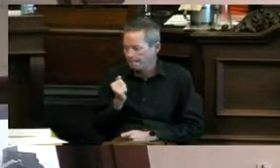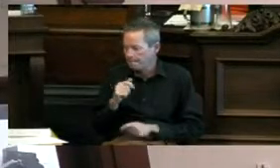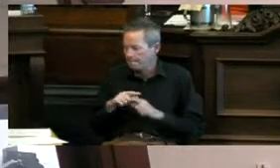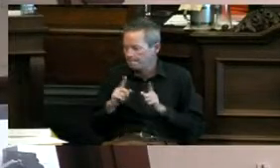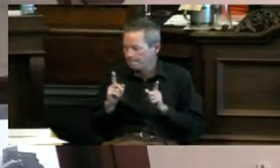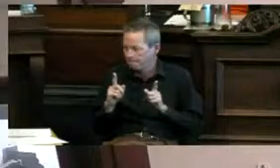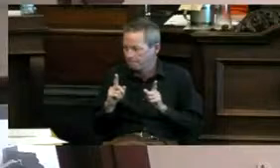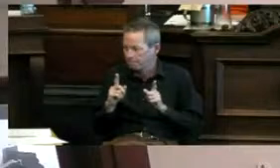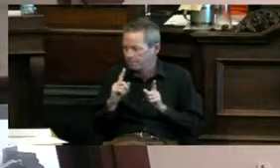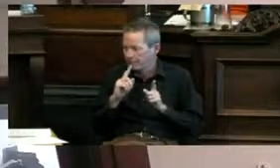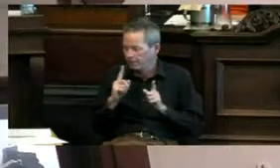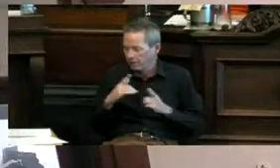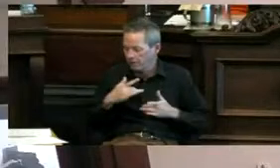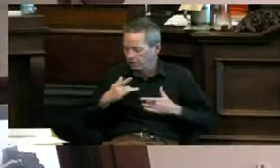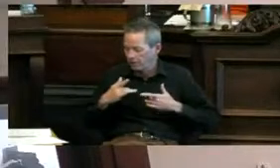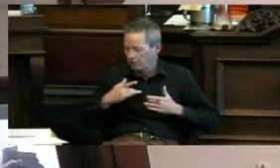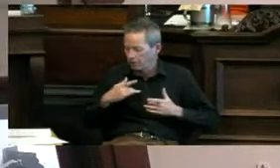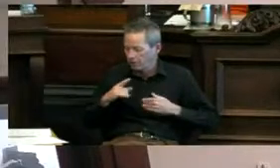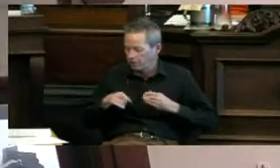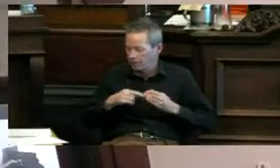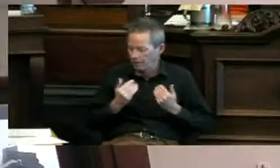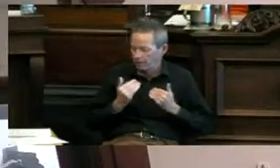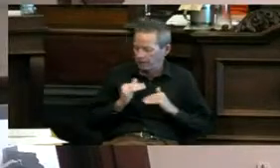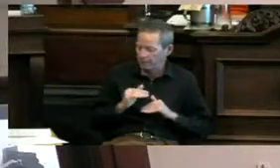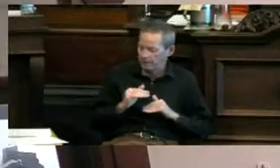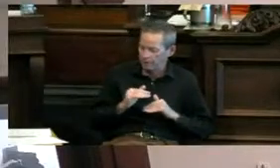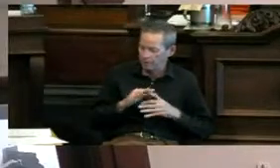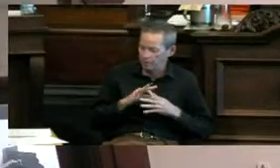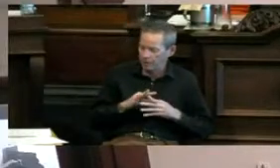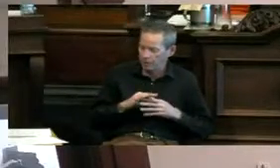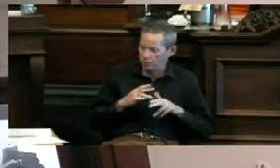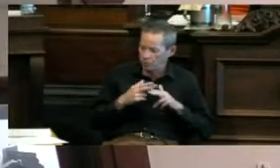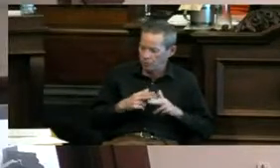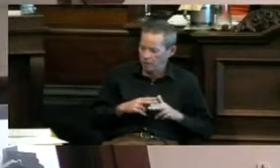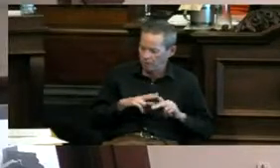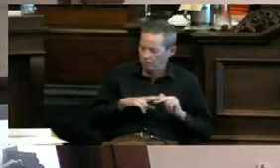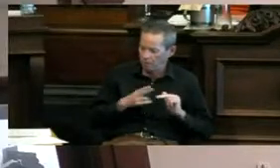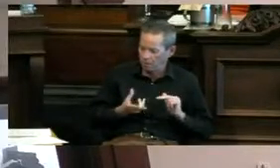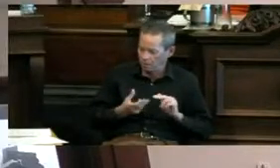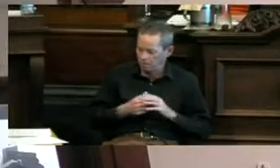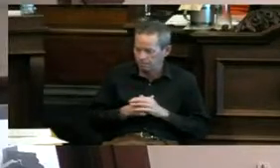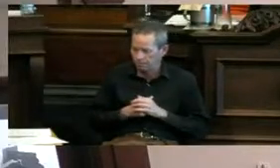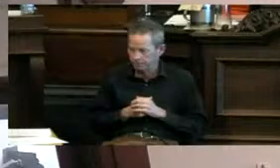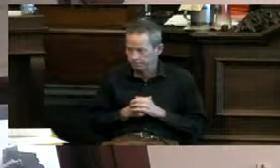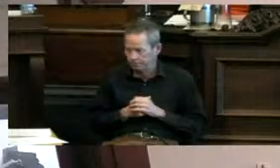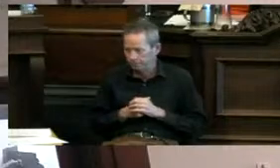someone control their their glucose. But I'm just very